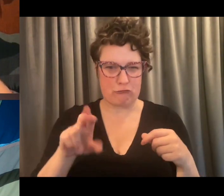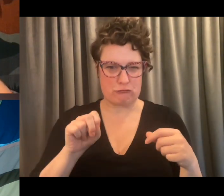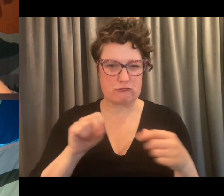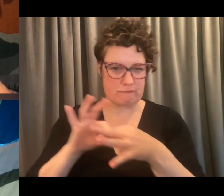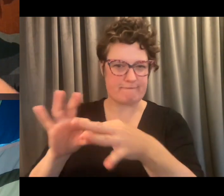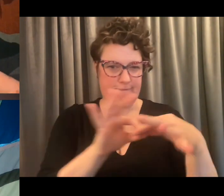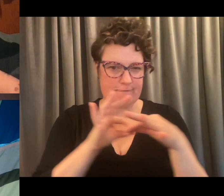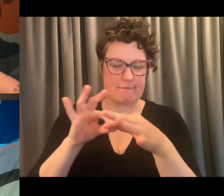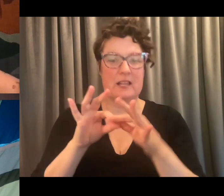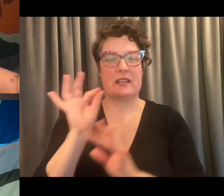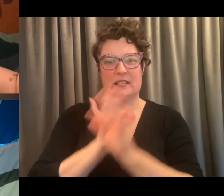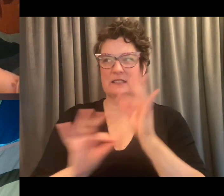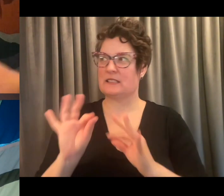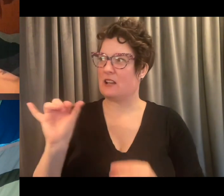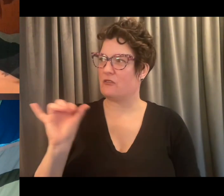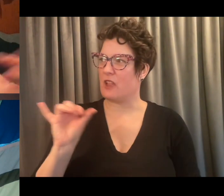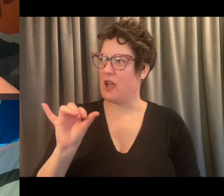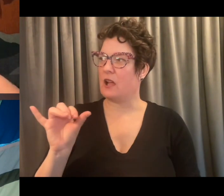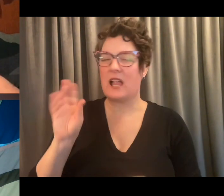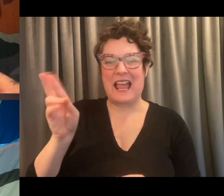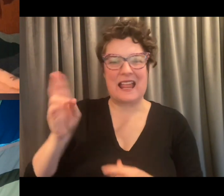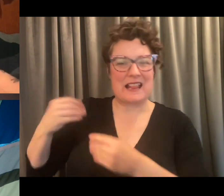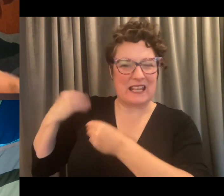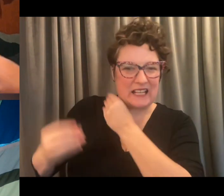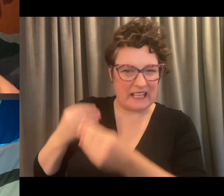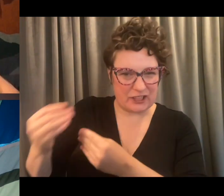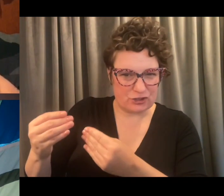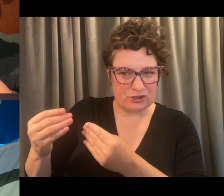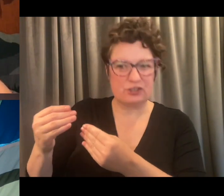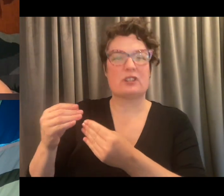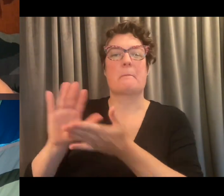oh, this is a, a lineage that was then enslaved and you know, left slavery.